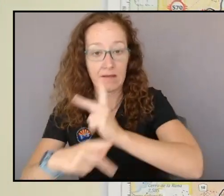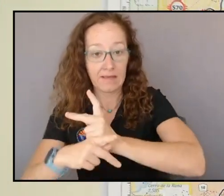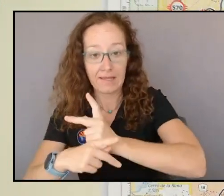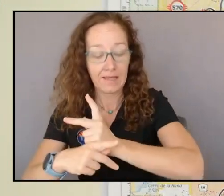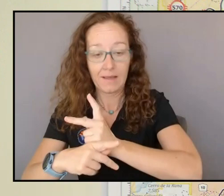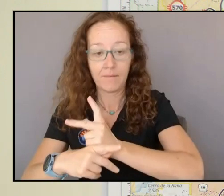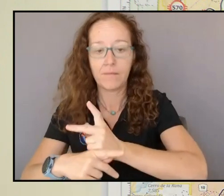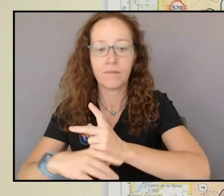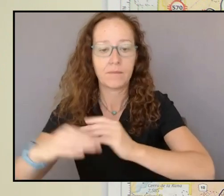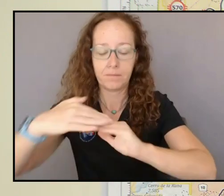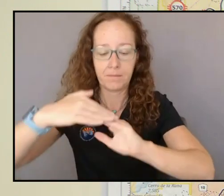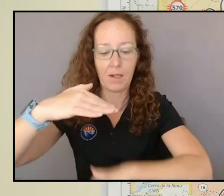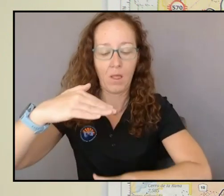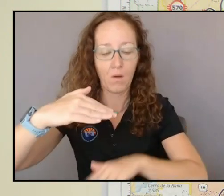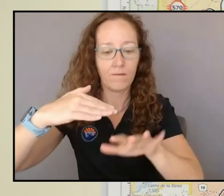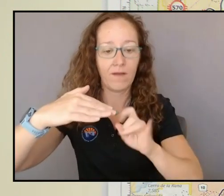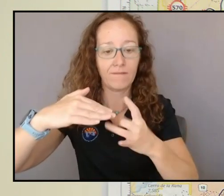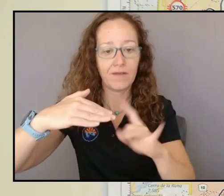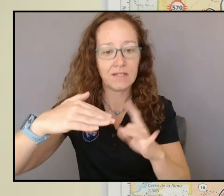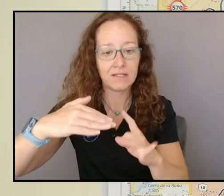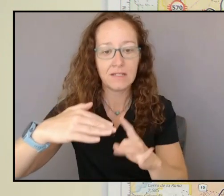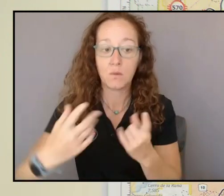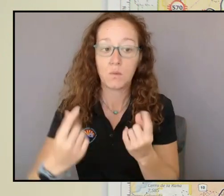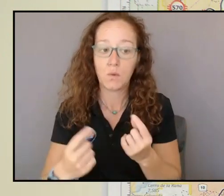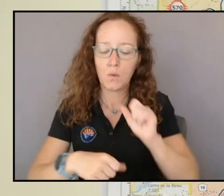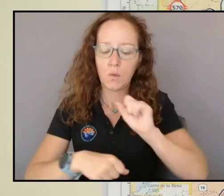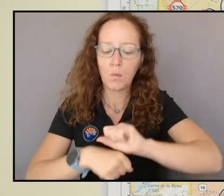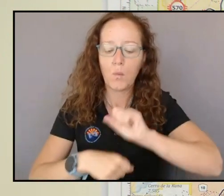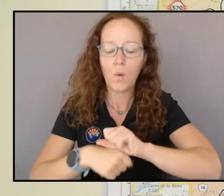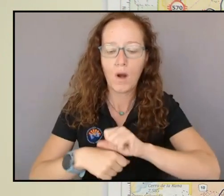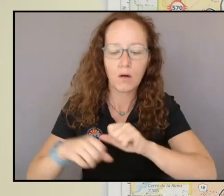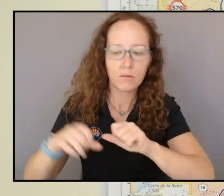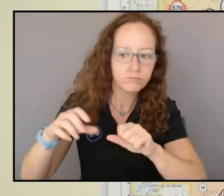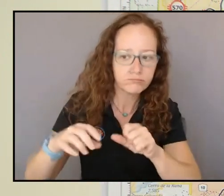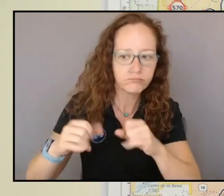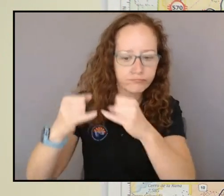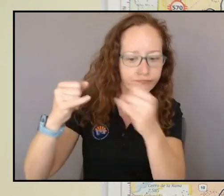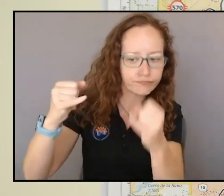that may get across the road while they're small. That's what we want to accomplish, and that